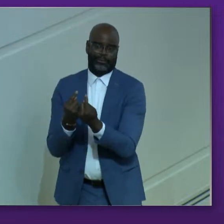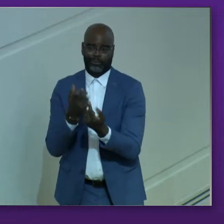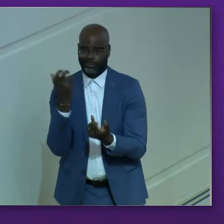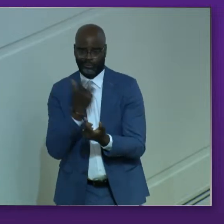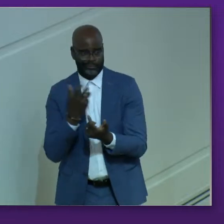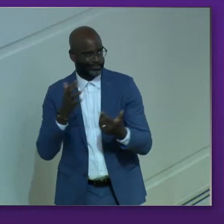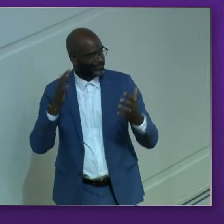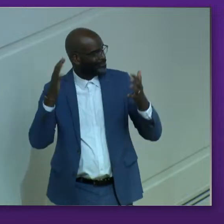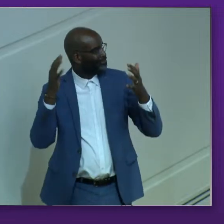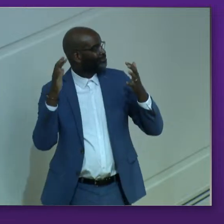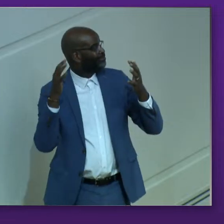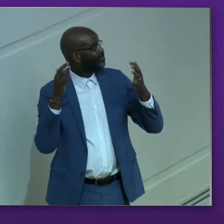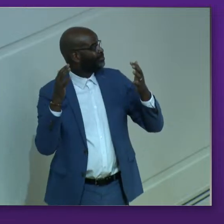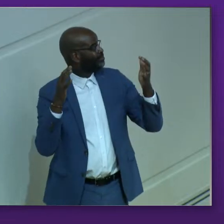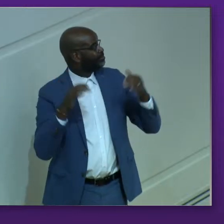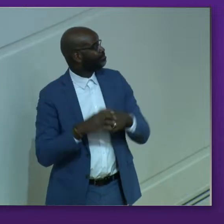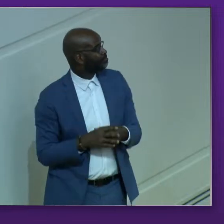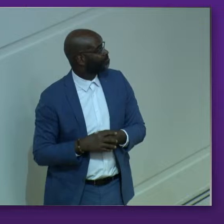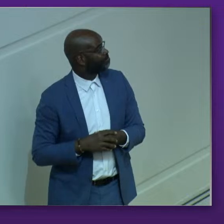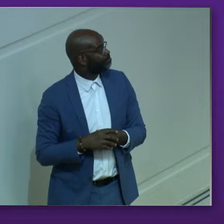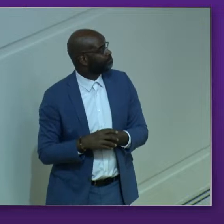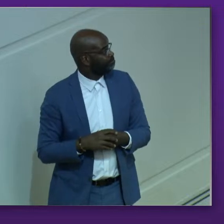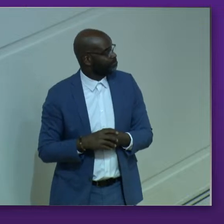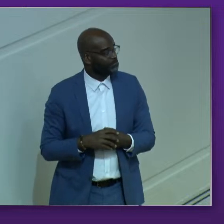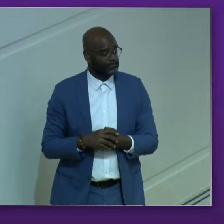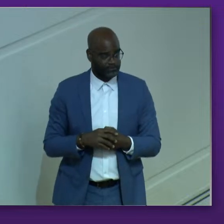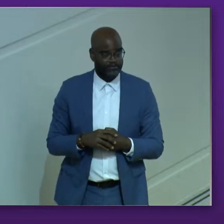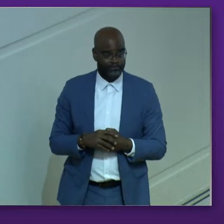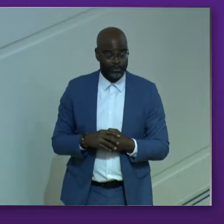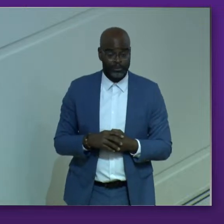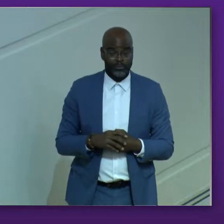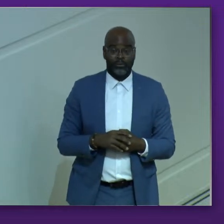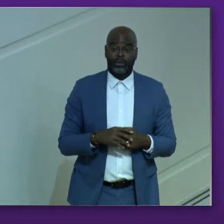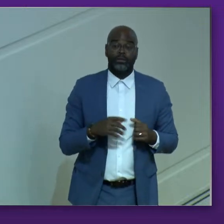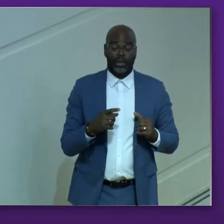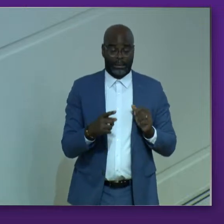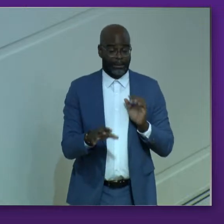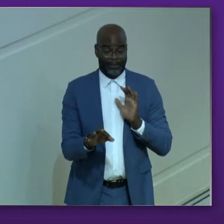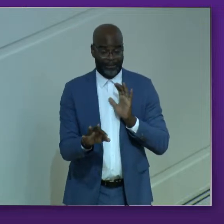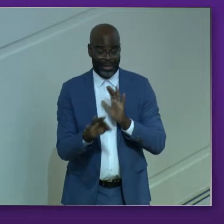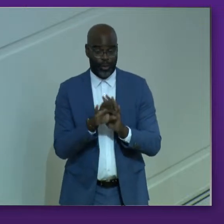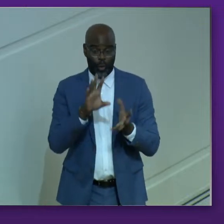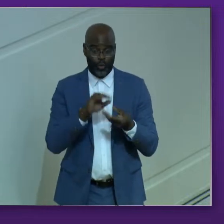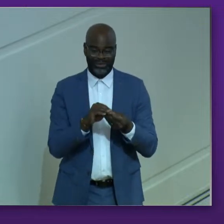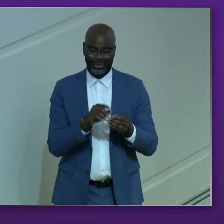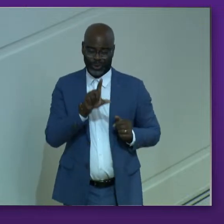INTRODUCING EACH OF THEM AND THEIR EXCEPTIONAL TALENT. ONE OF THOSE INDIVIDUALS.